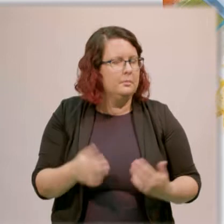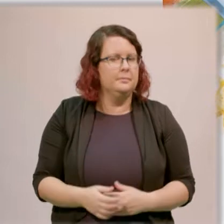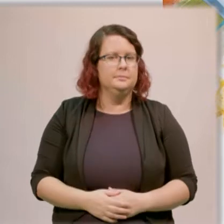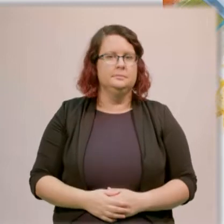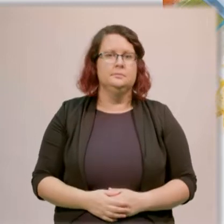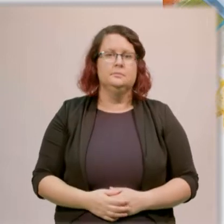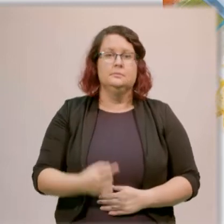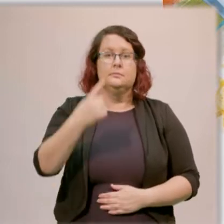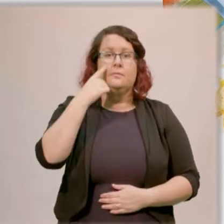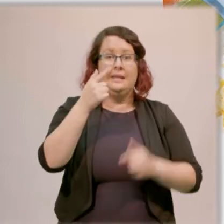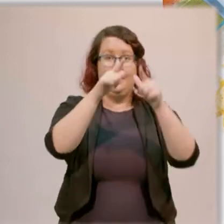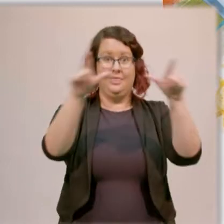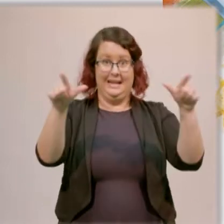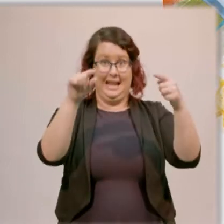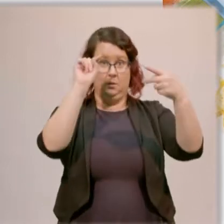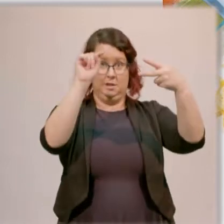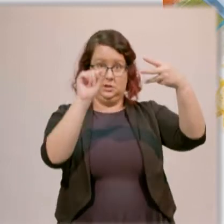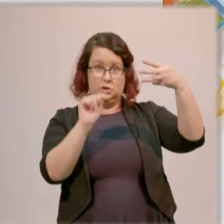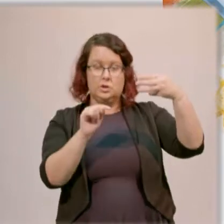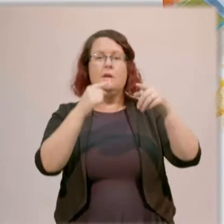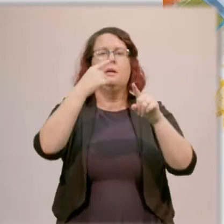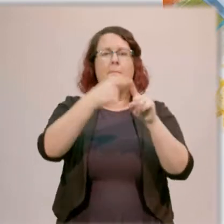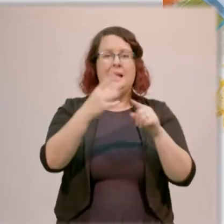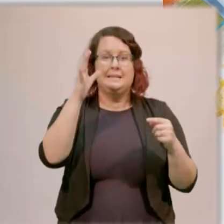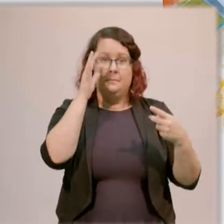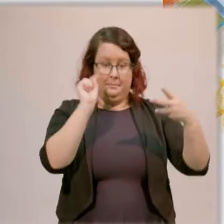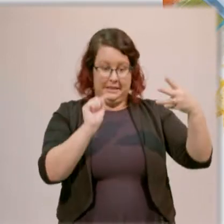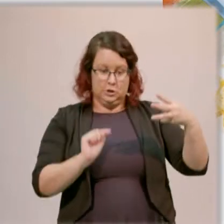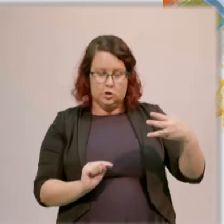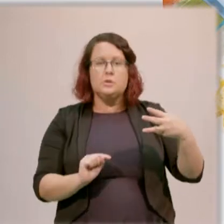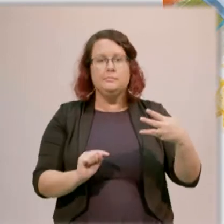Do the language features and visual elements on the cereal packaging